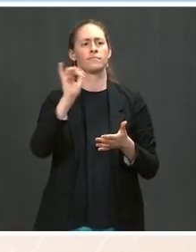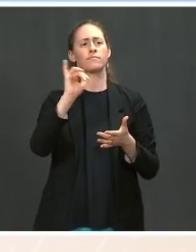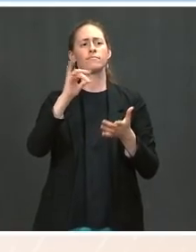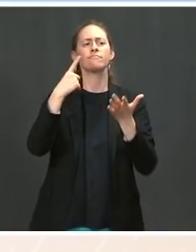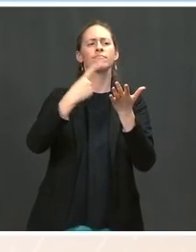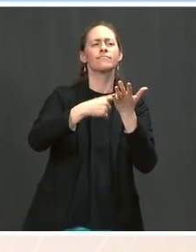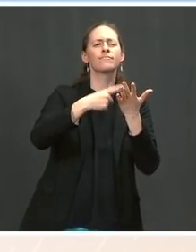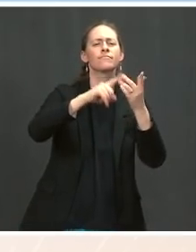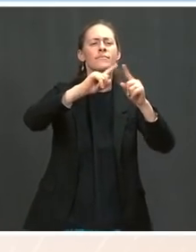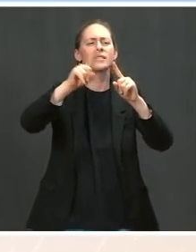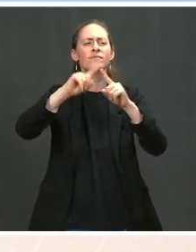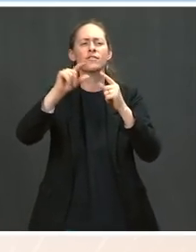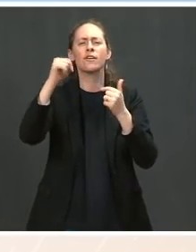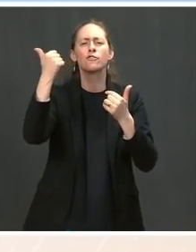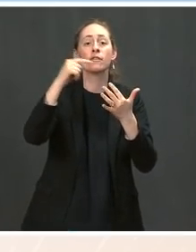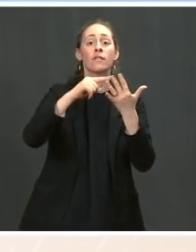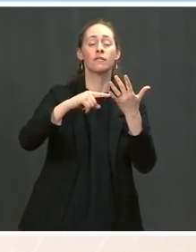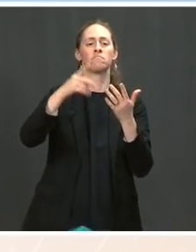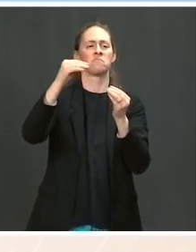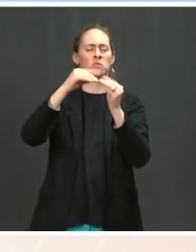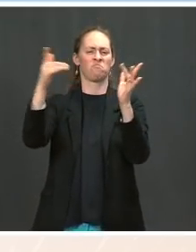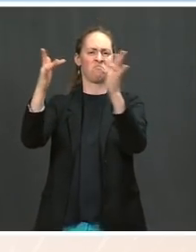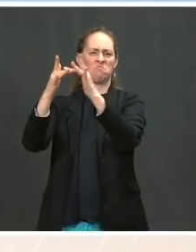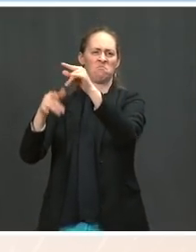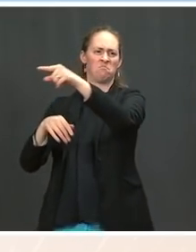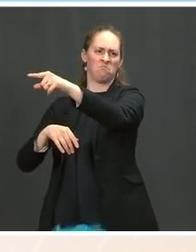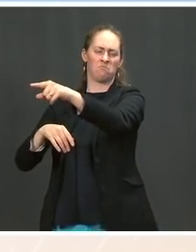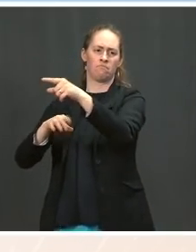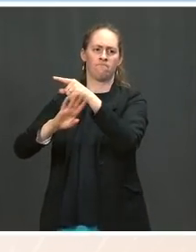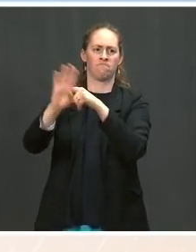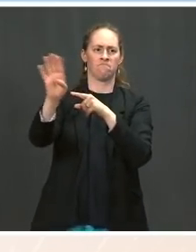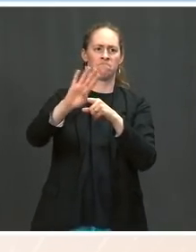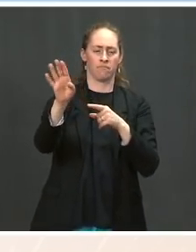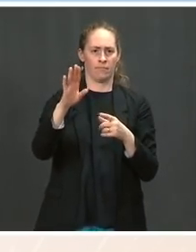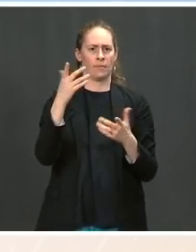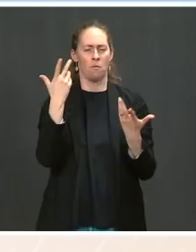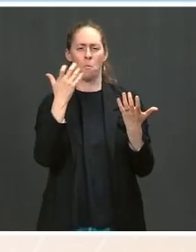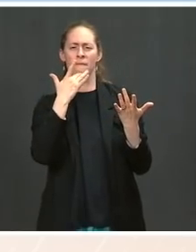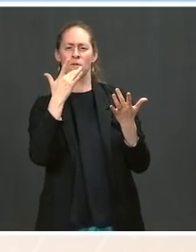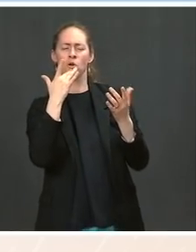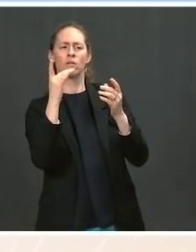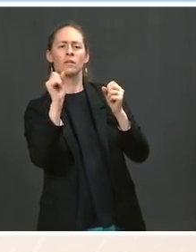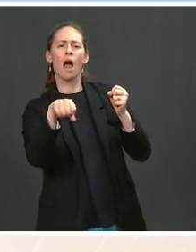for more of a bottom line of where they're willing to go. The Press: And the other question